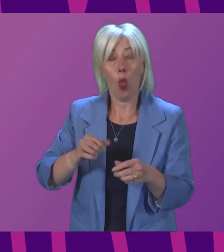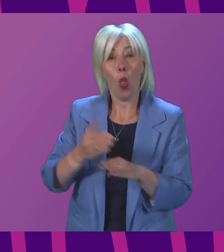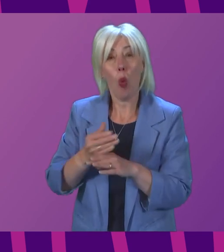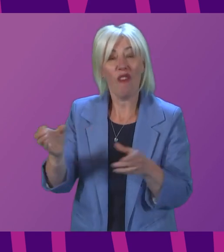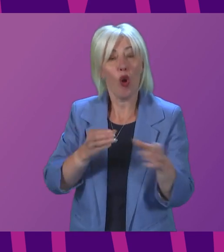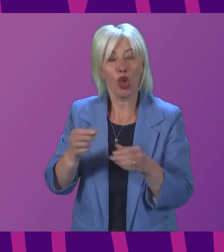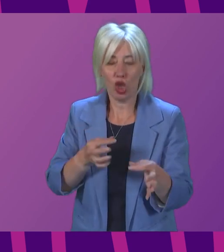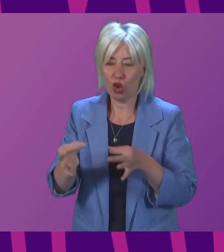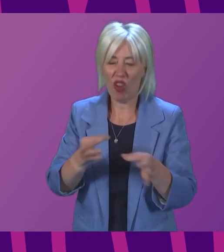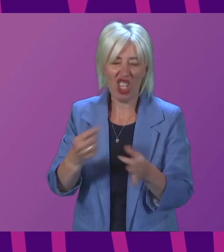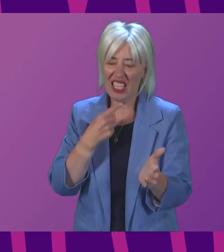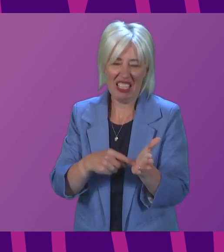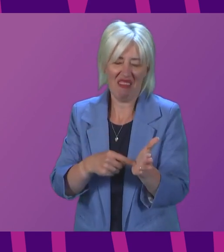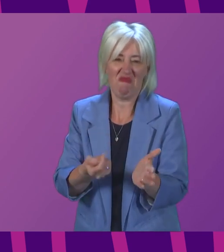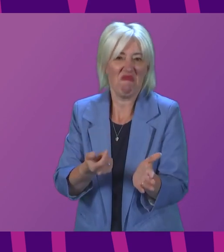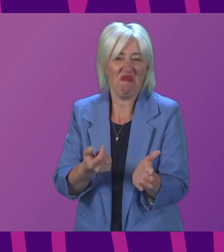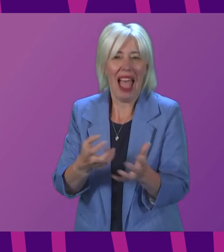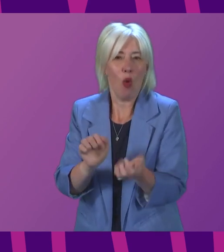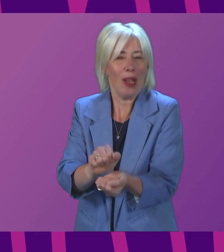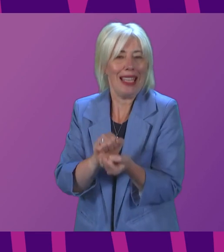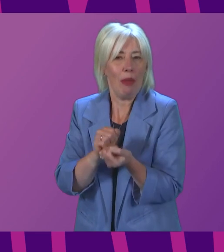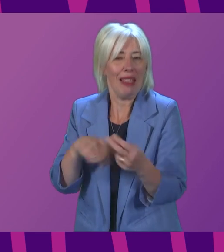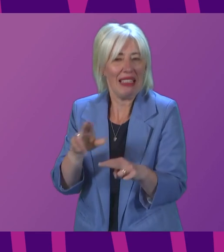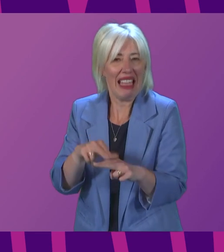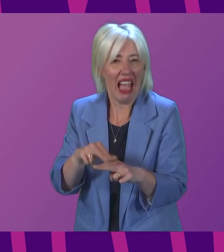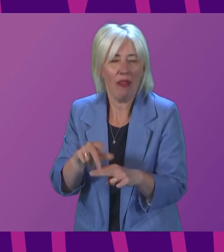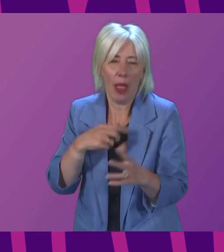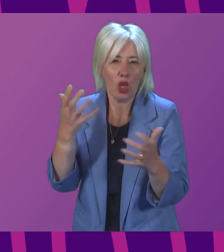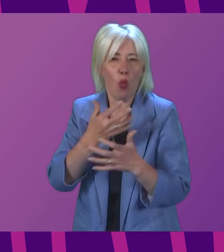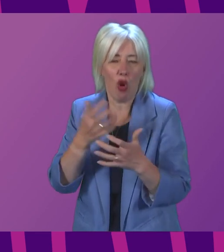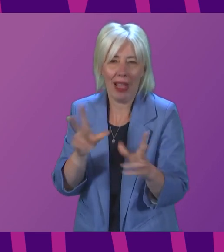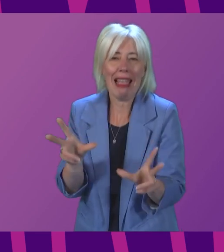“says little about retention of staff: just one of the worrying gaps which suggests it